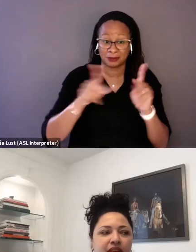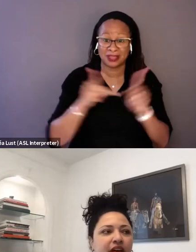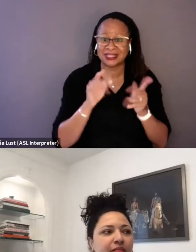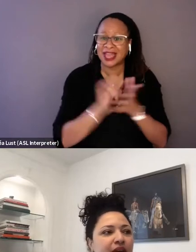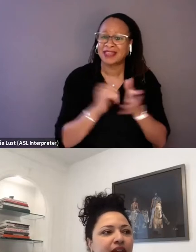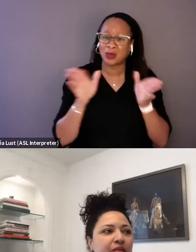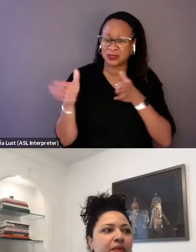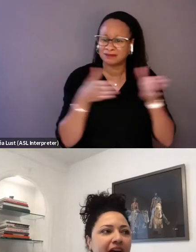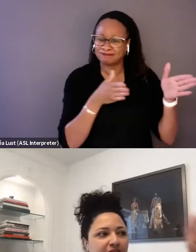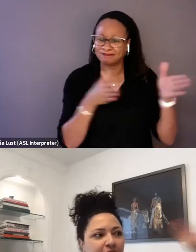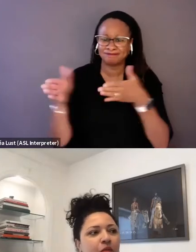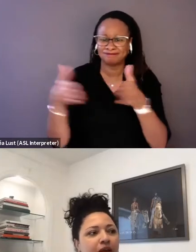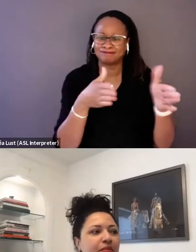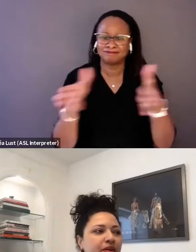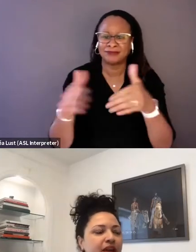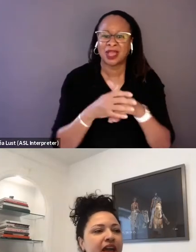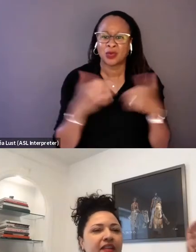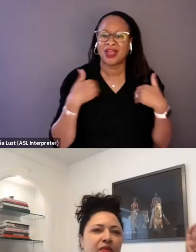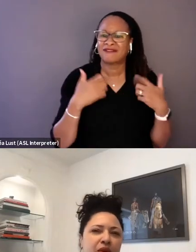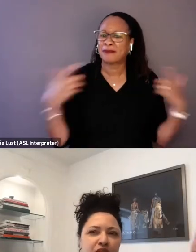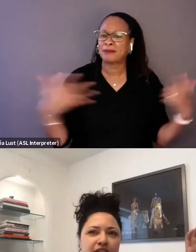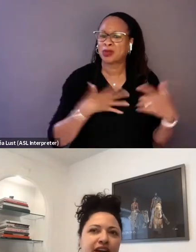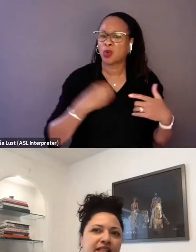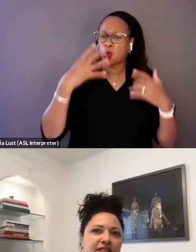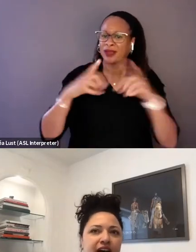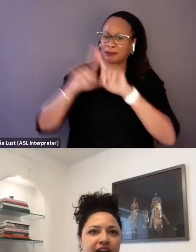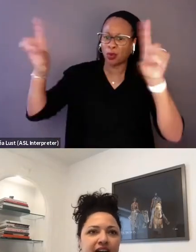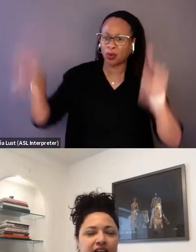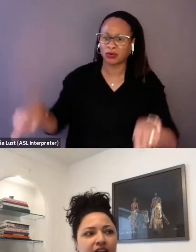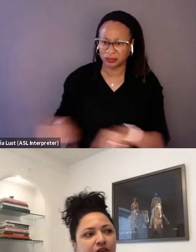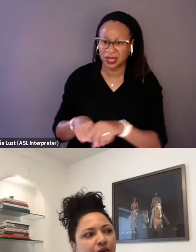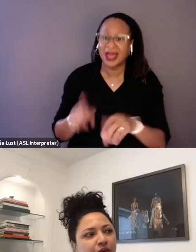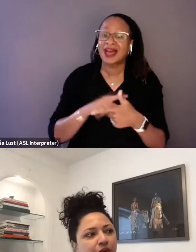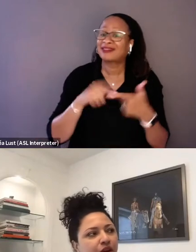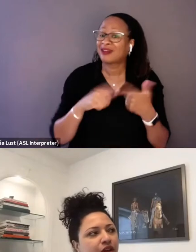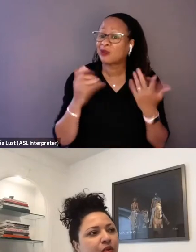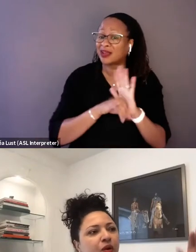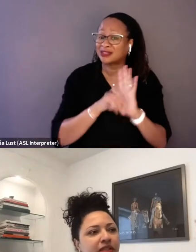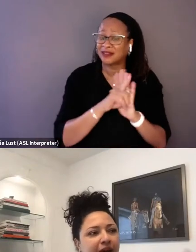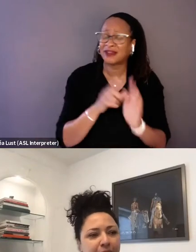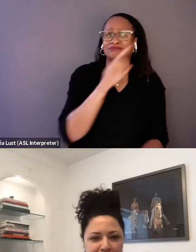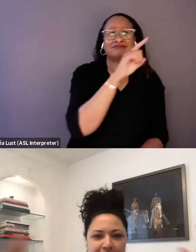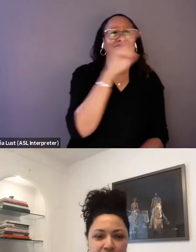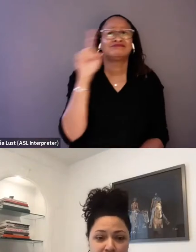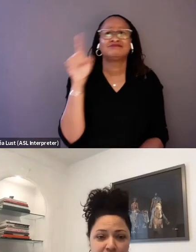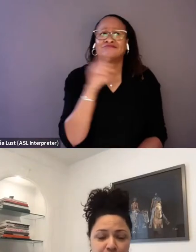that we would have on a big whiteboard. And then we would try to identify like who, you know what was happening at large